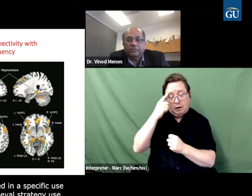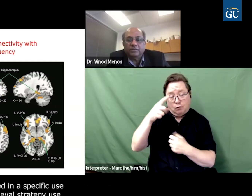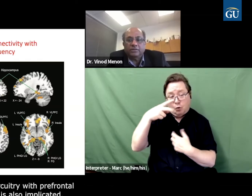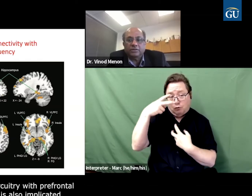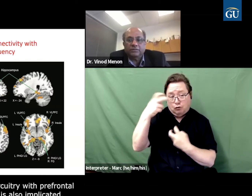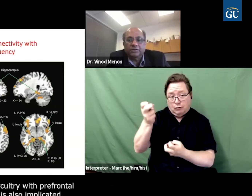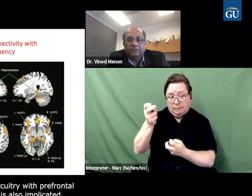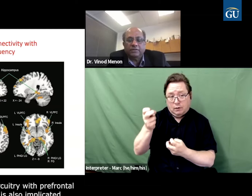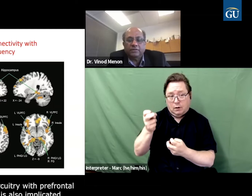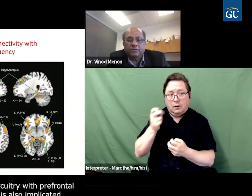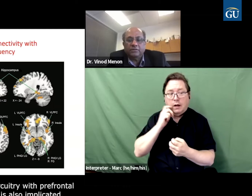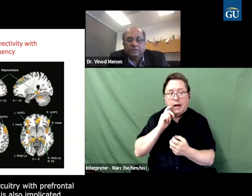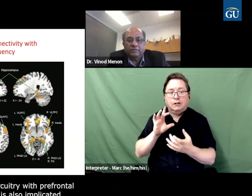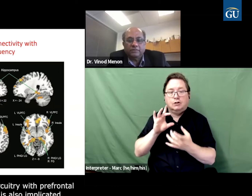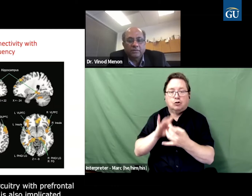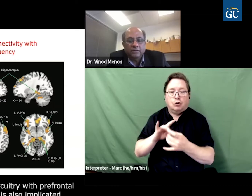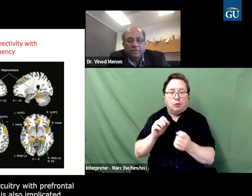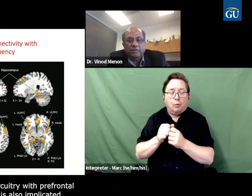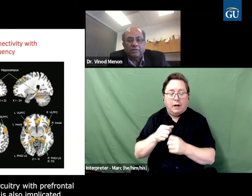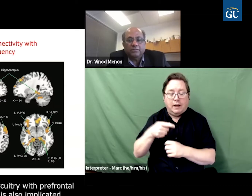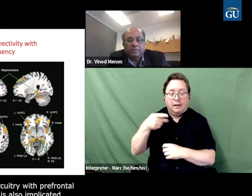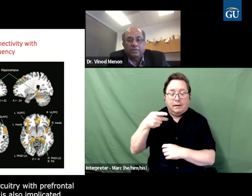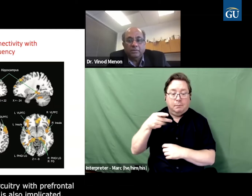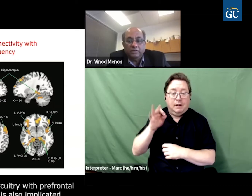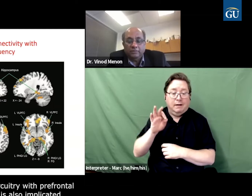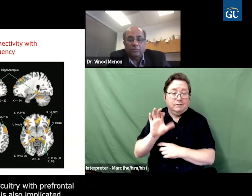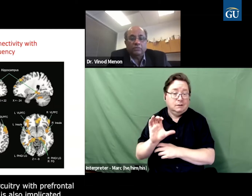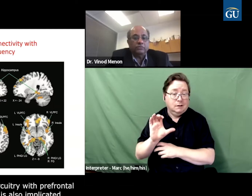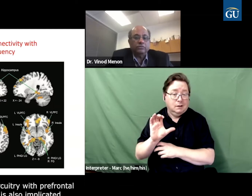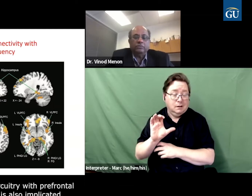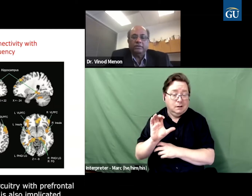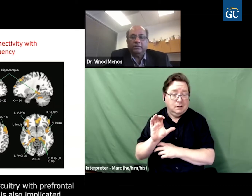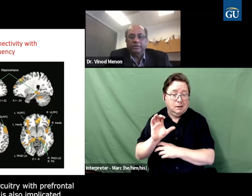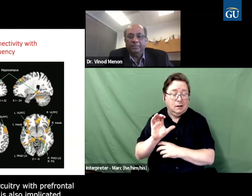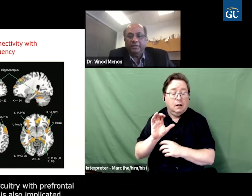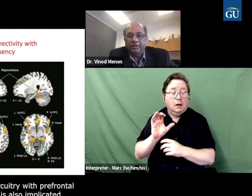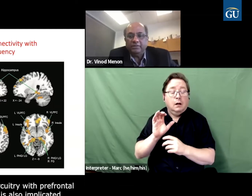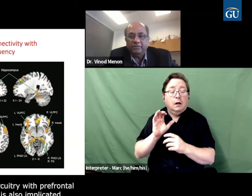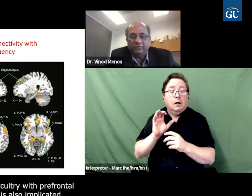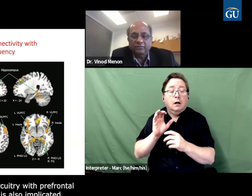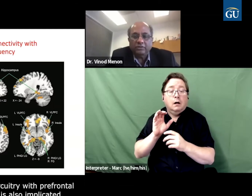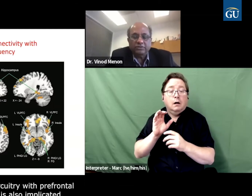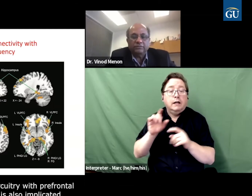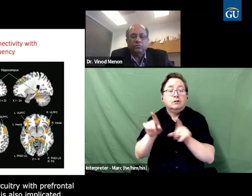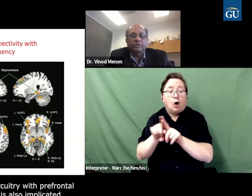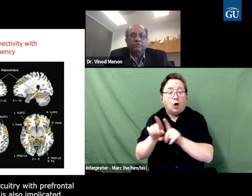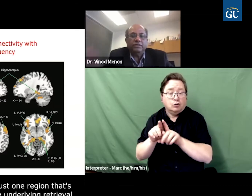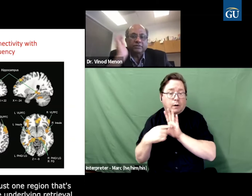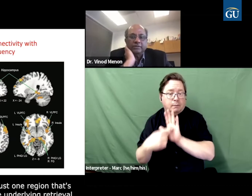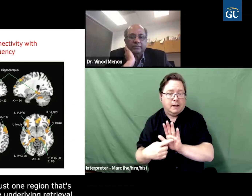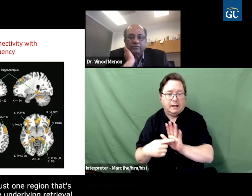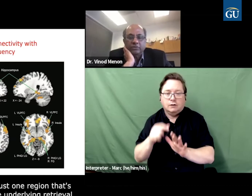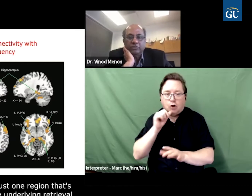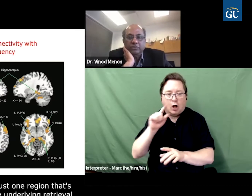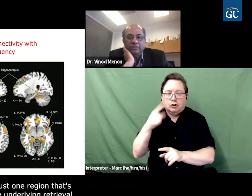and its circuitry with prefrontal cortex is also